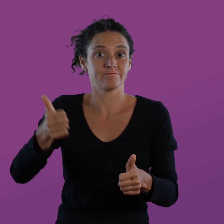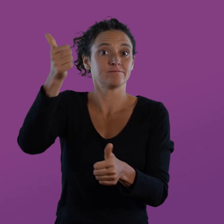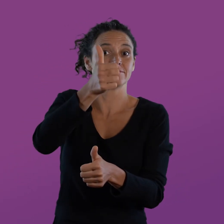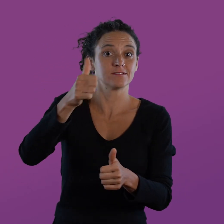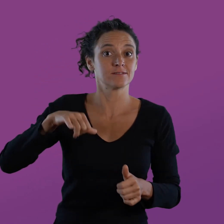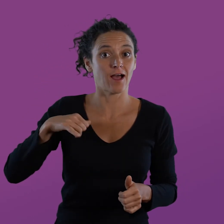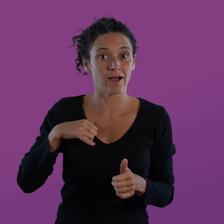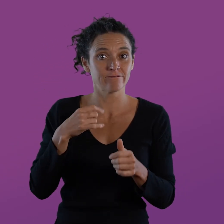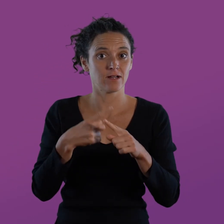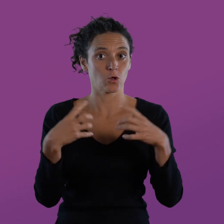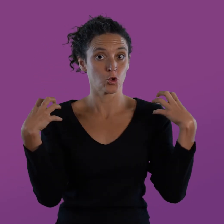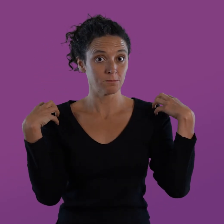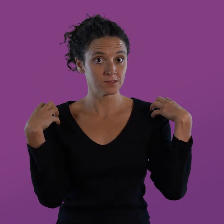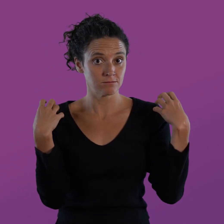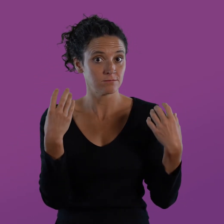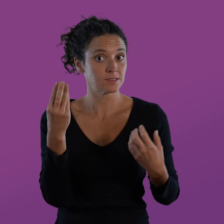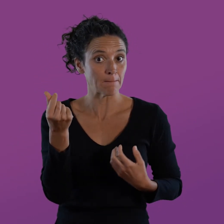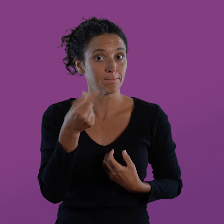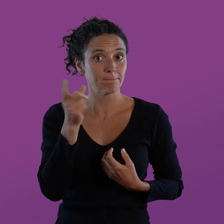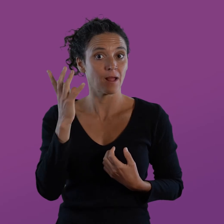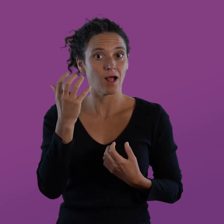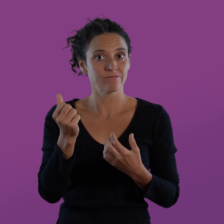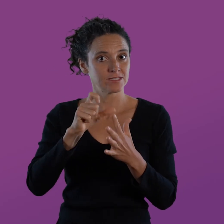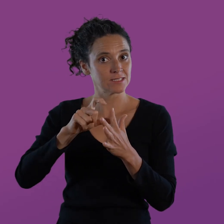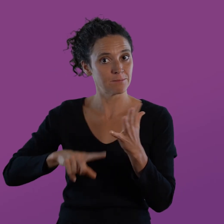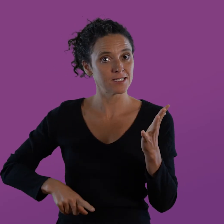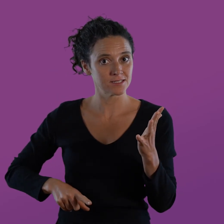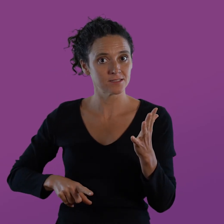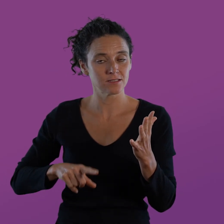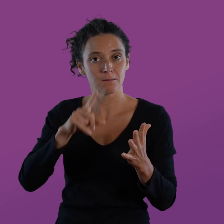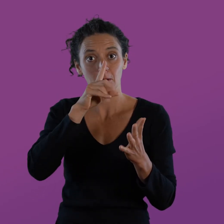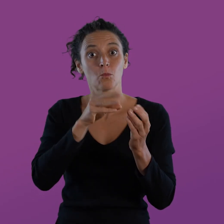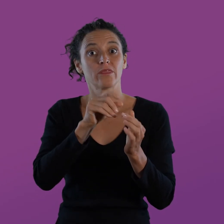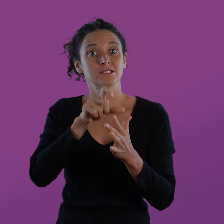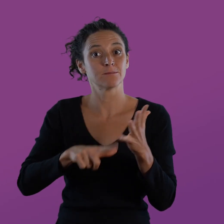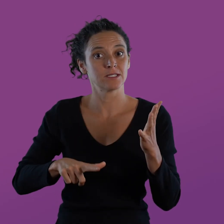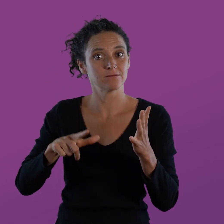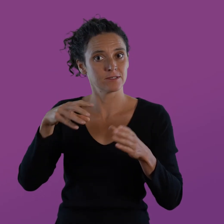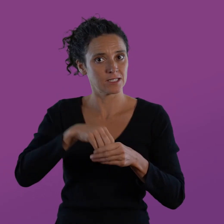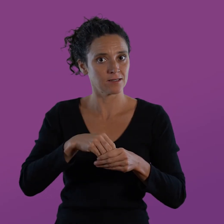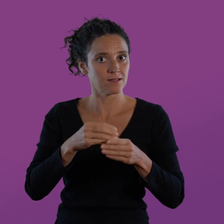Our Commissioners and senior staff include a strong - representation of people with a lived experience of disability.